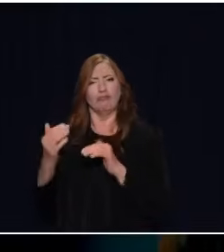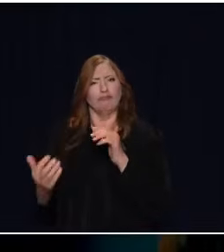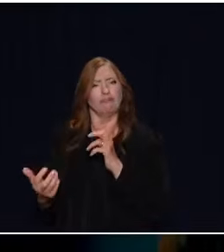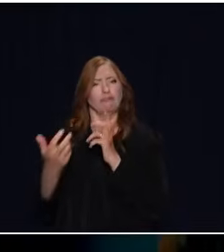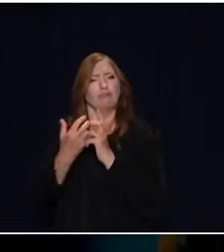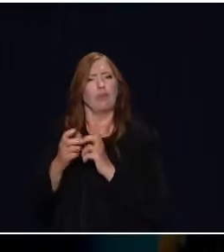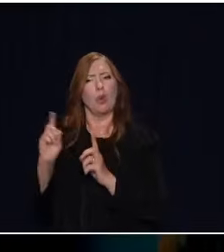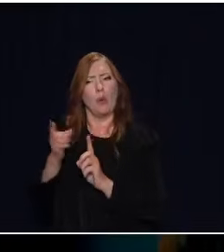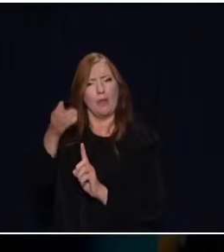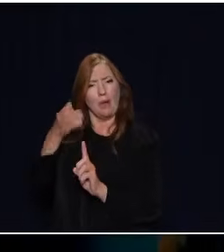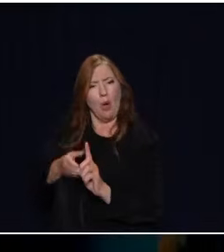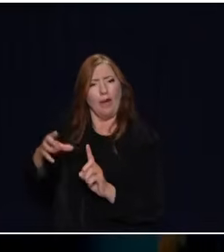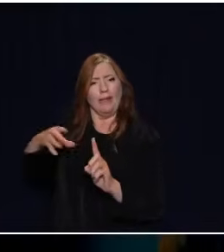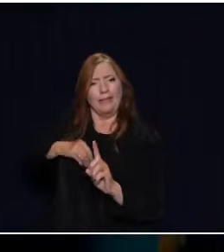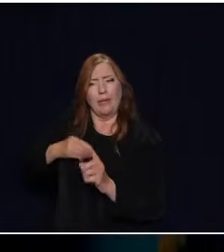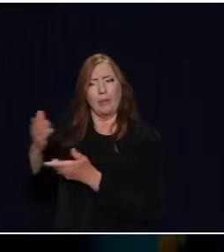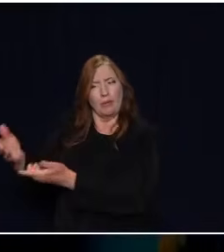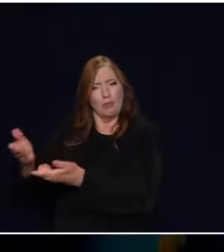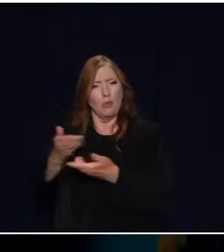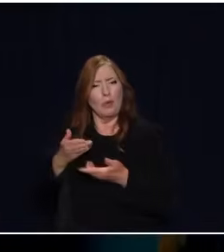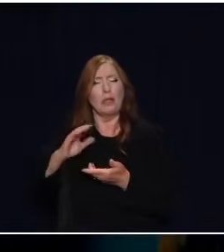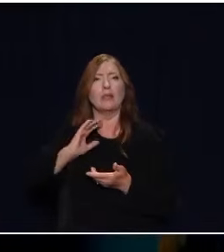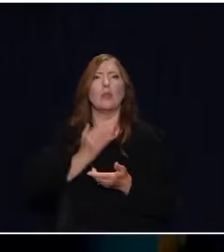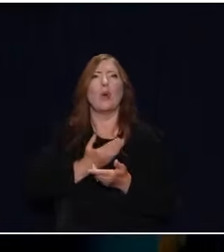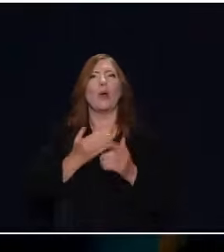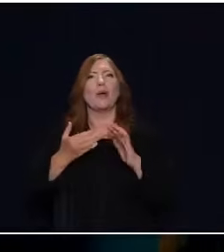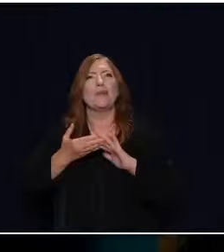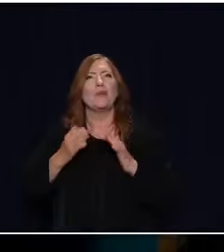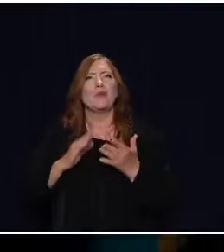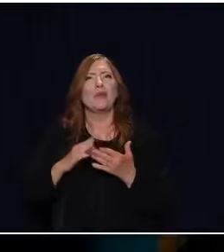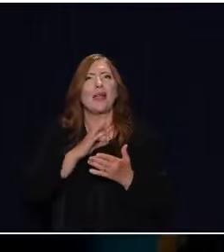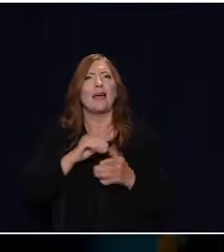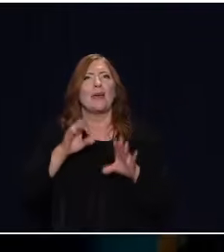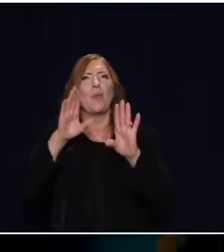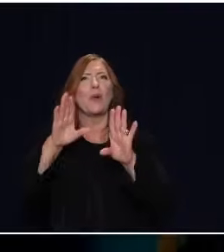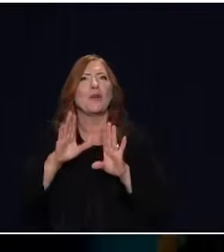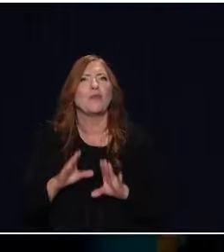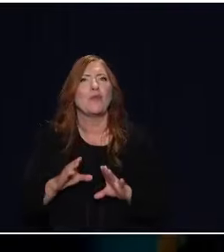TO ACCEPT OTHERS FOR WHO THEY ARE, MEET THEM WHERE THEY ARE